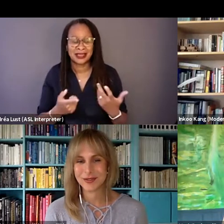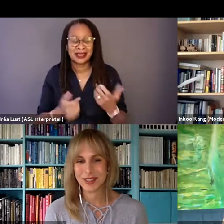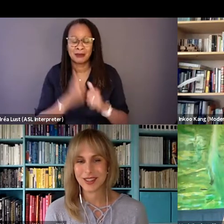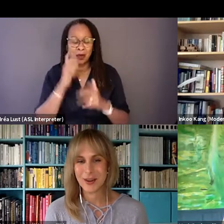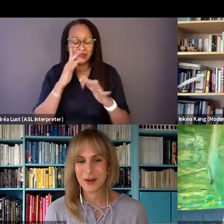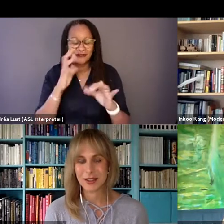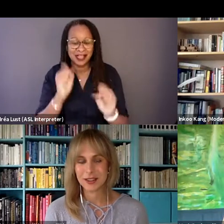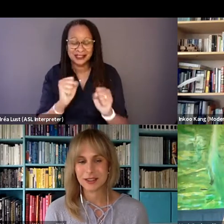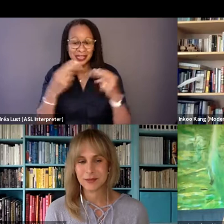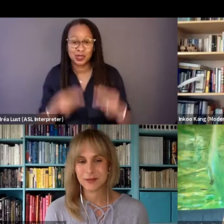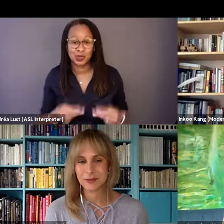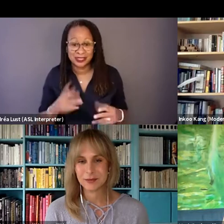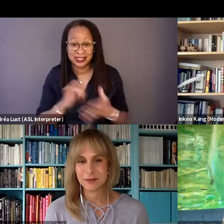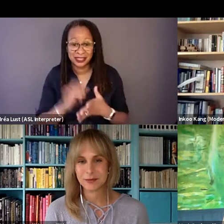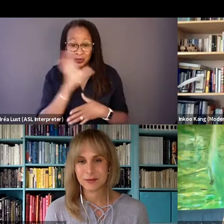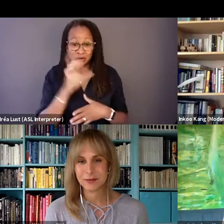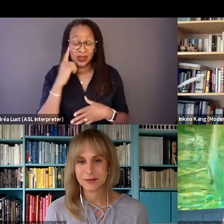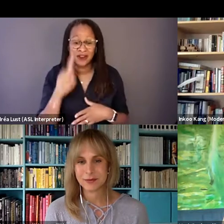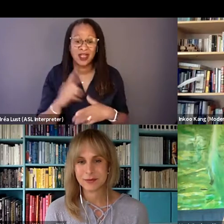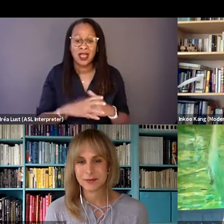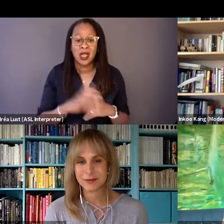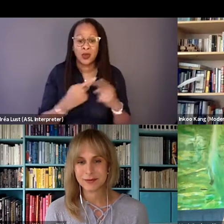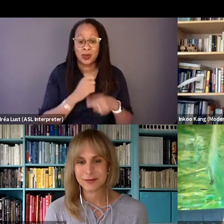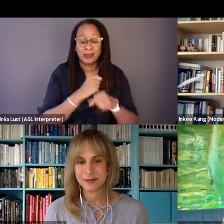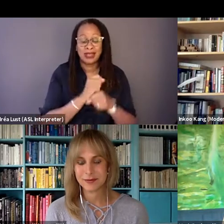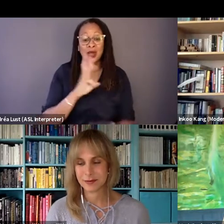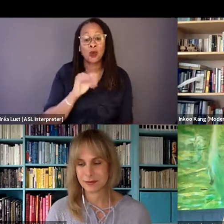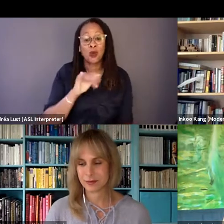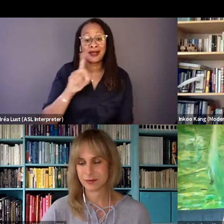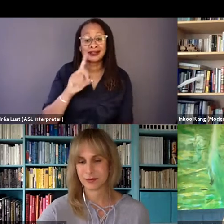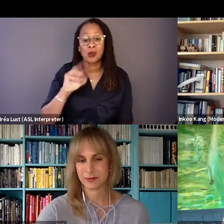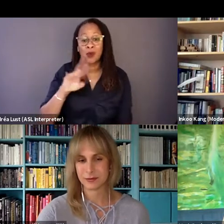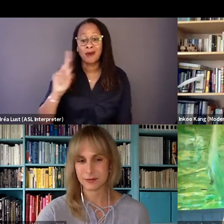And when we made "Wild Wild Country," there were a lot of comments about Sheela